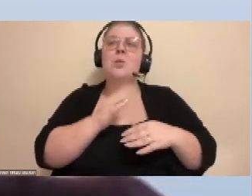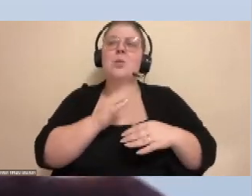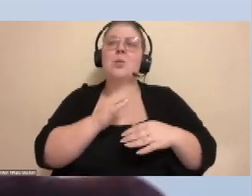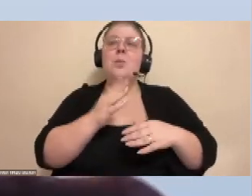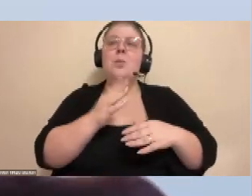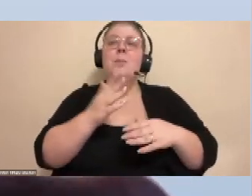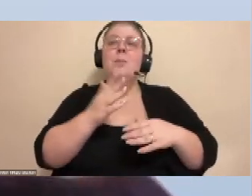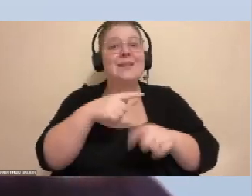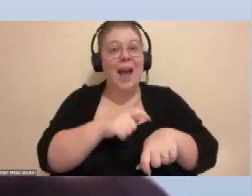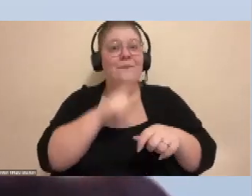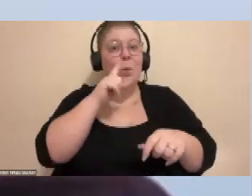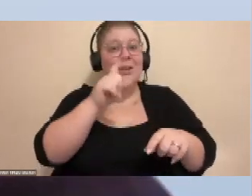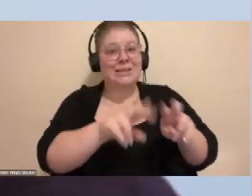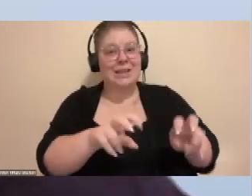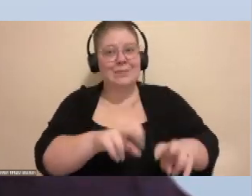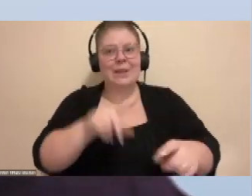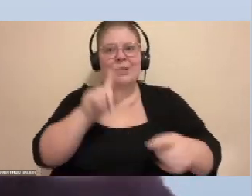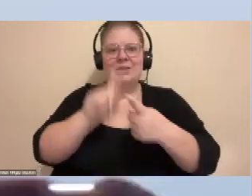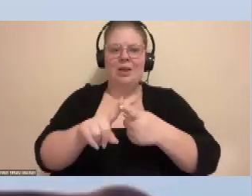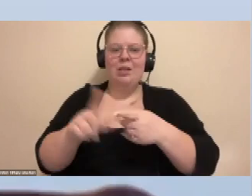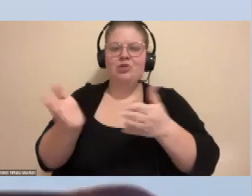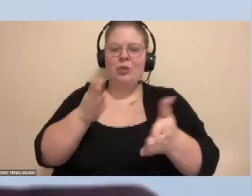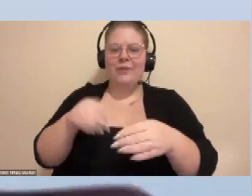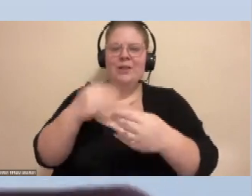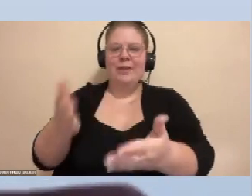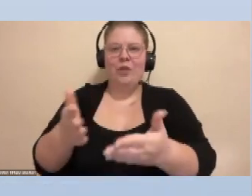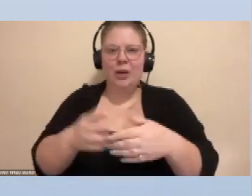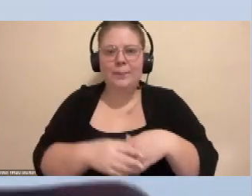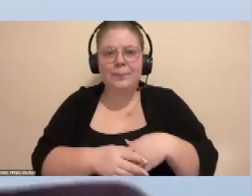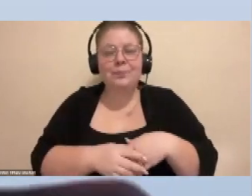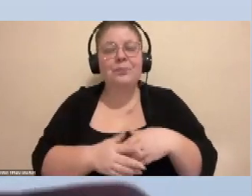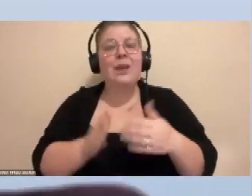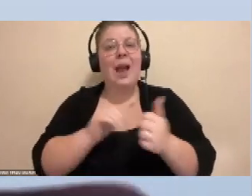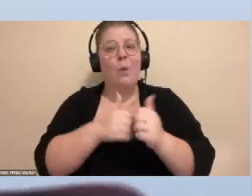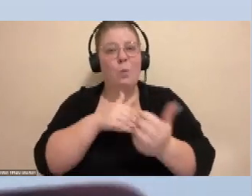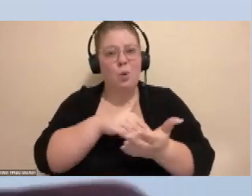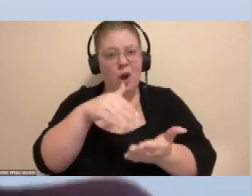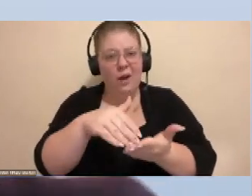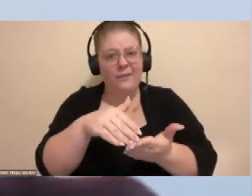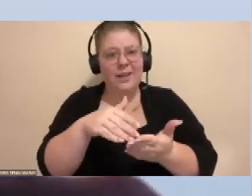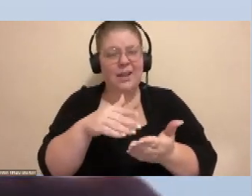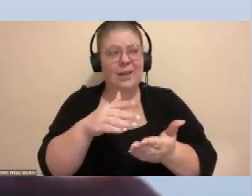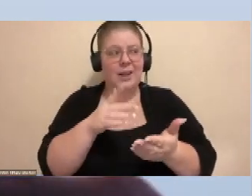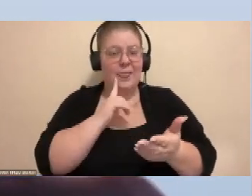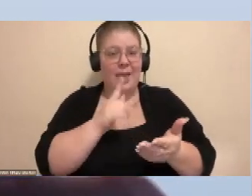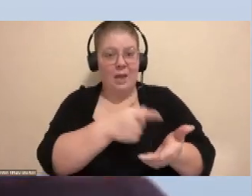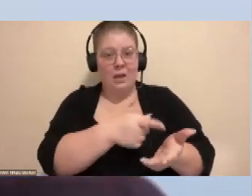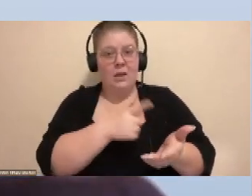How often does the service services provided meet the intensity level prescribed by providers?